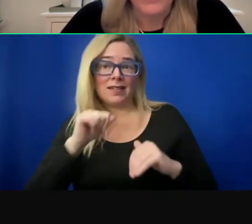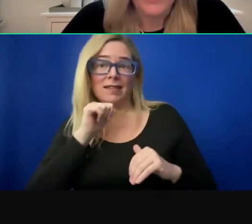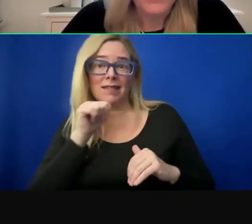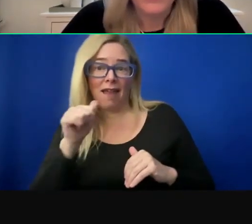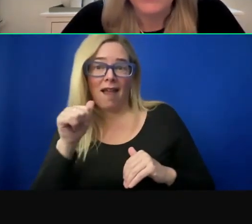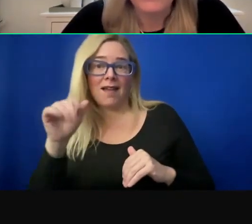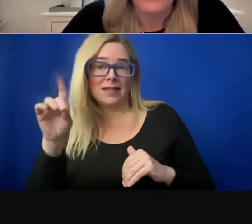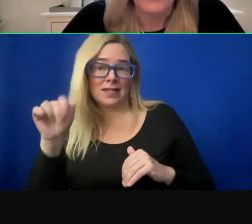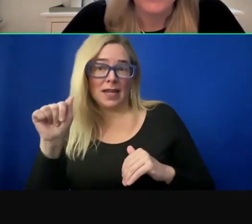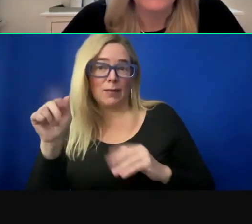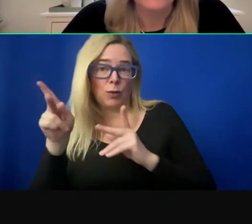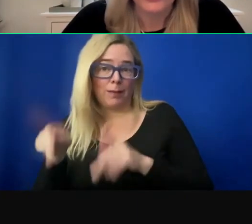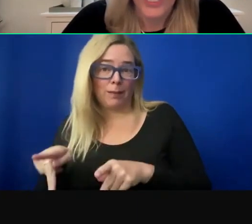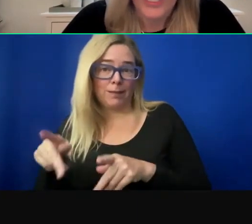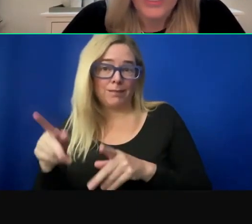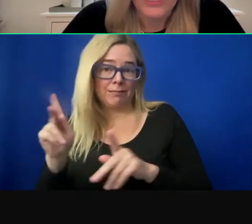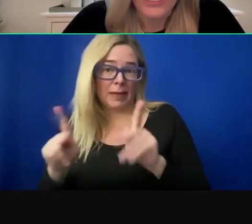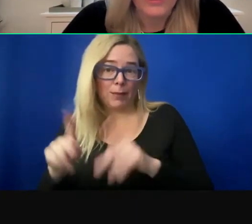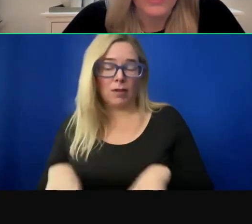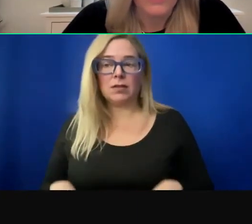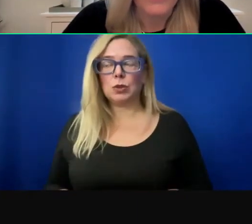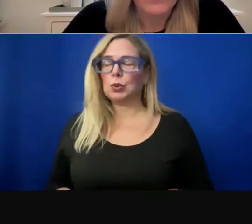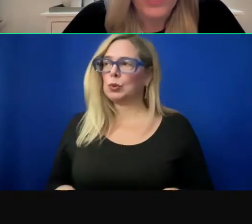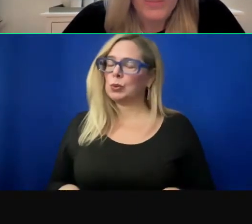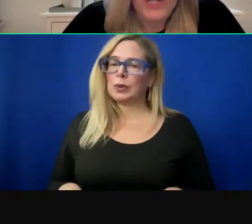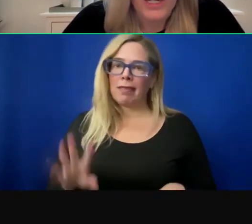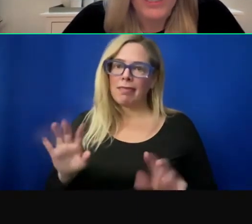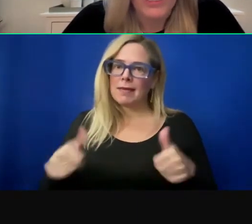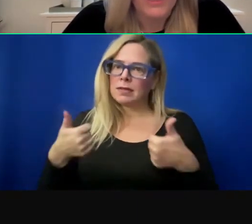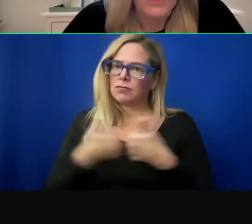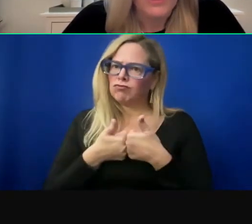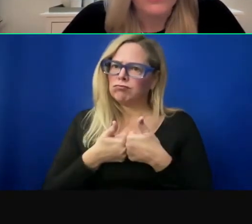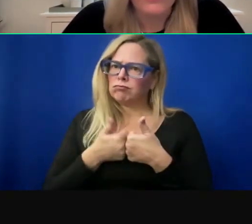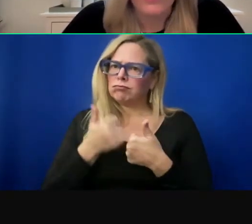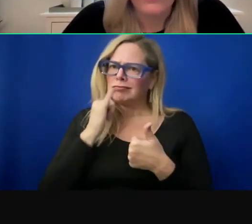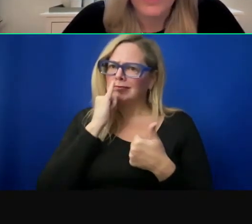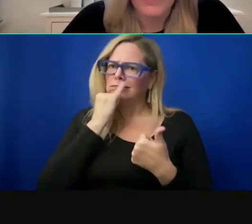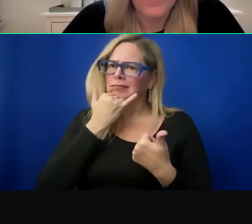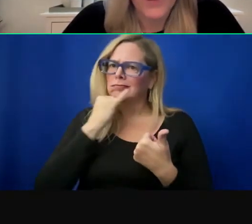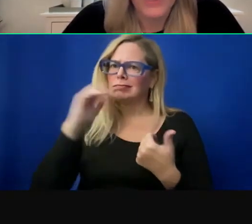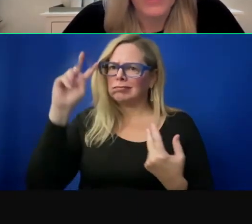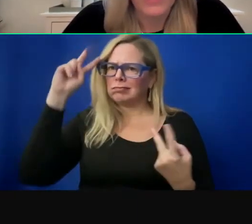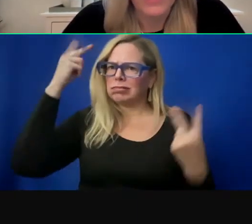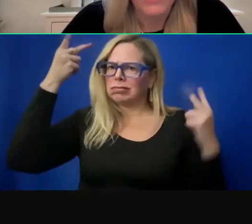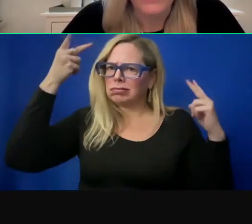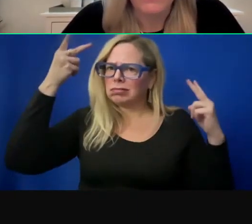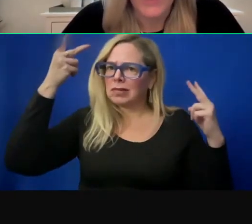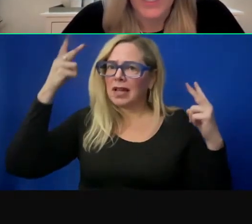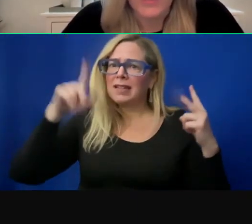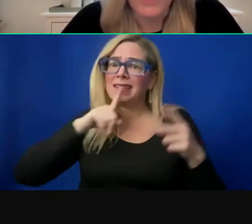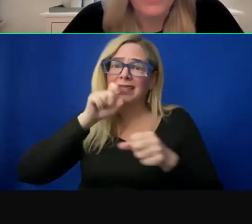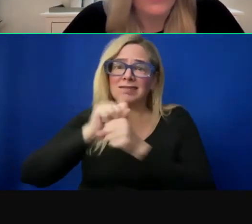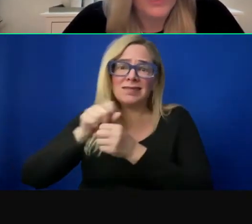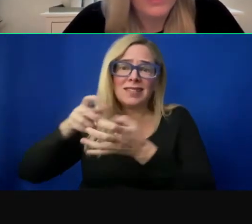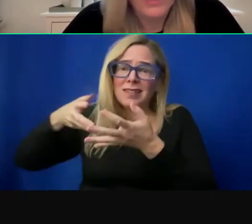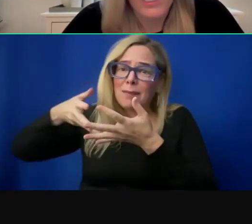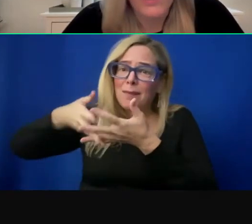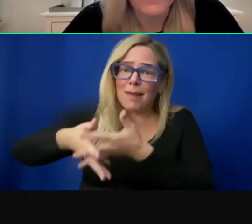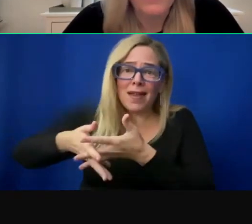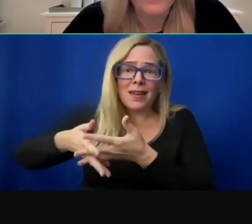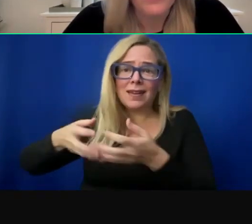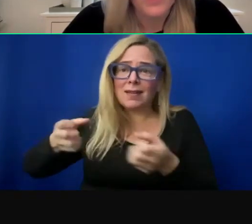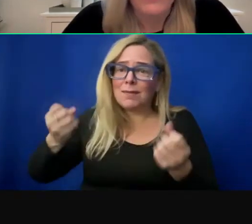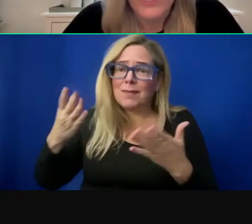And that is a challenging misperception that is so deeply embedded in many aspects of health care,